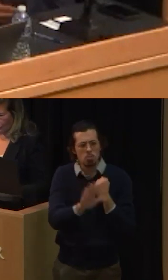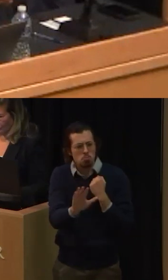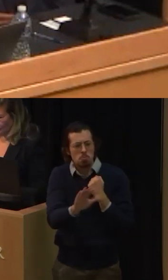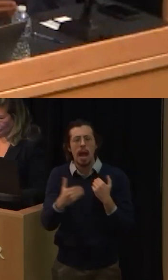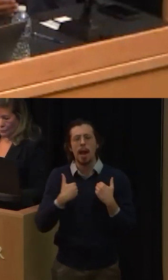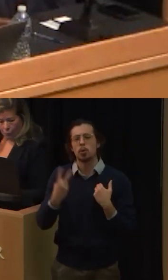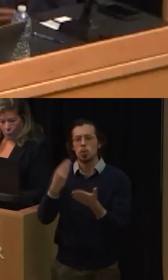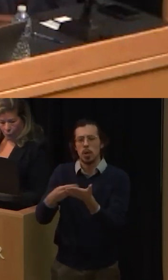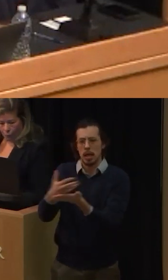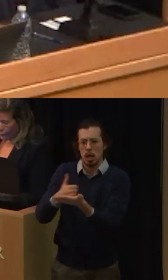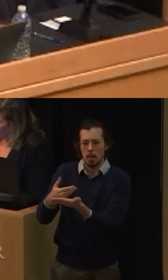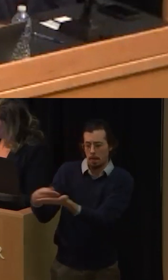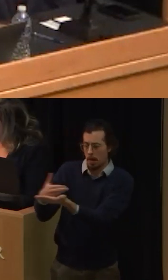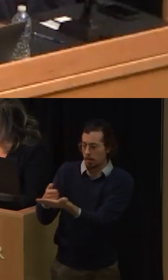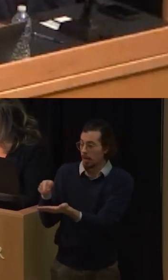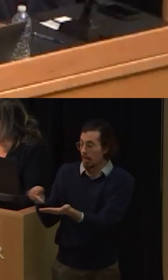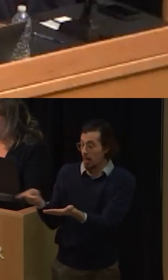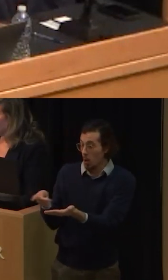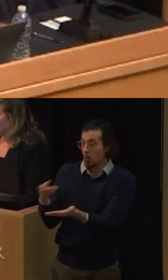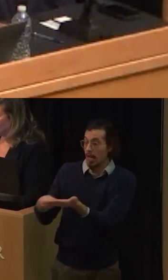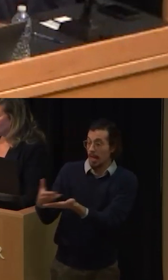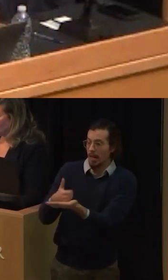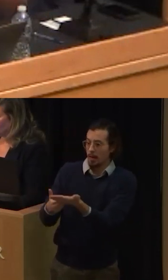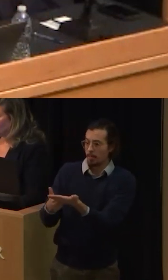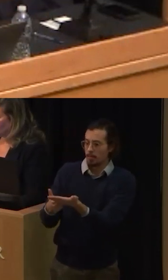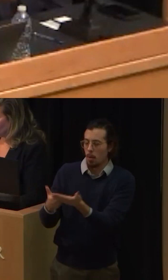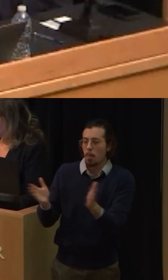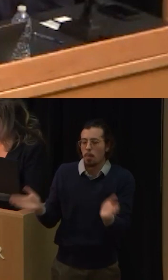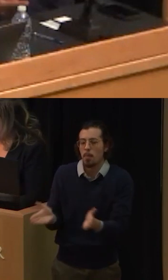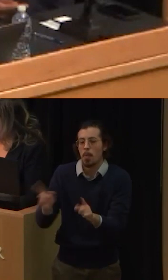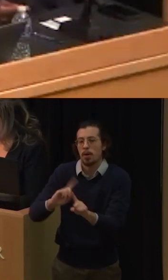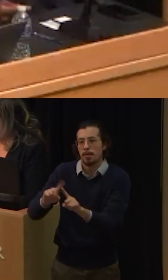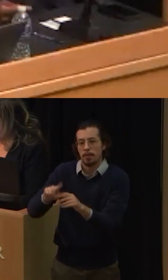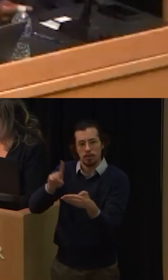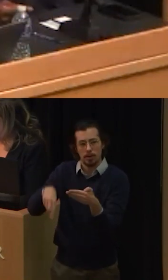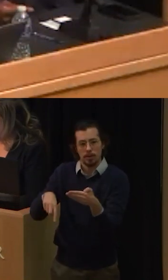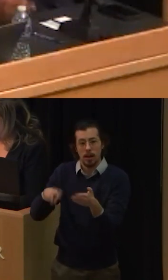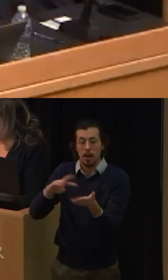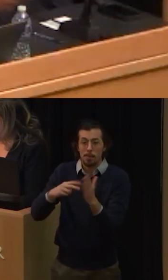"those two incomes drive different outcomes." Alleviating food security,